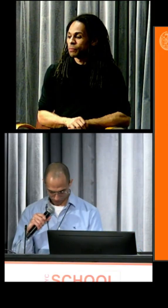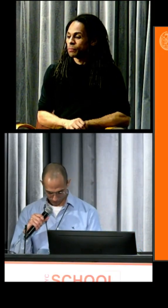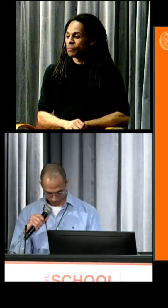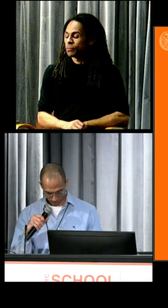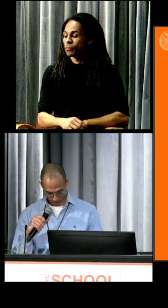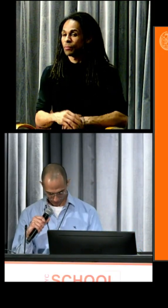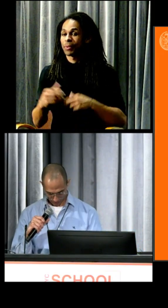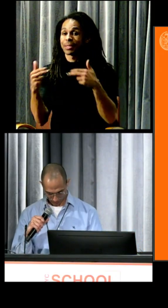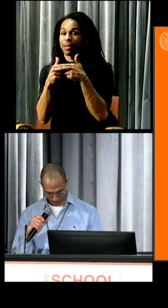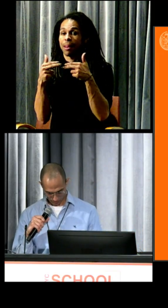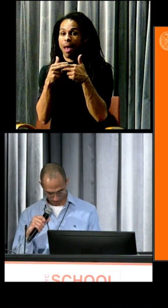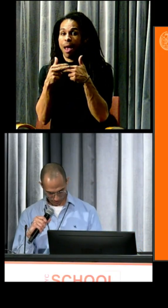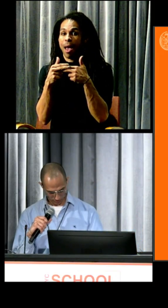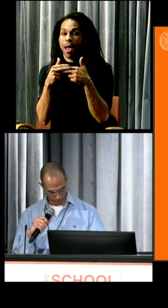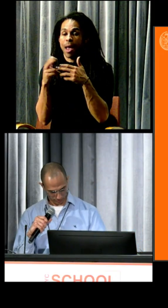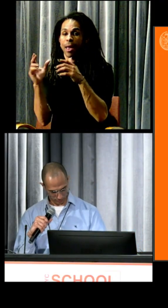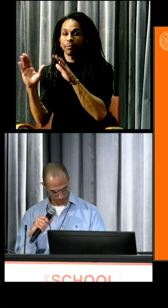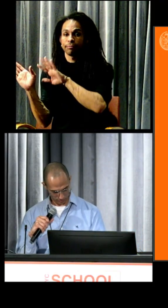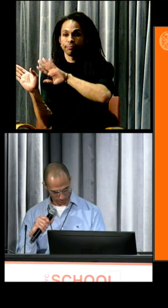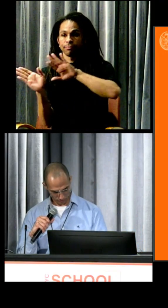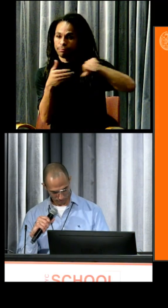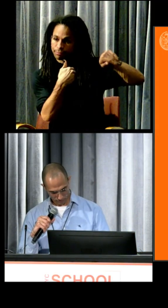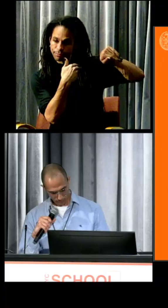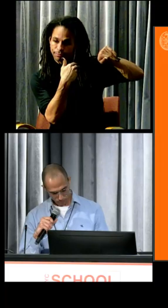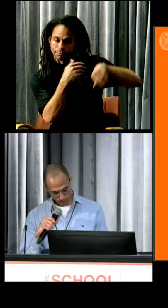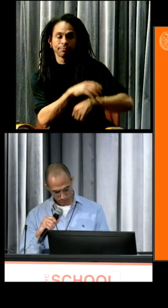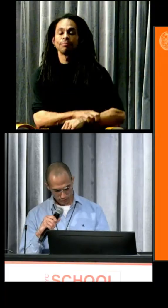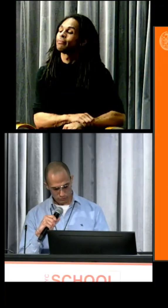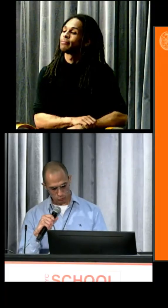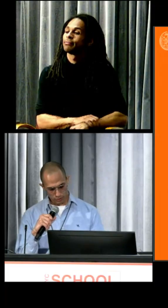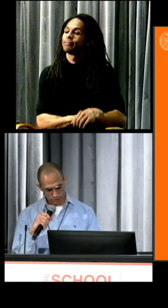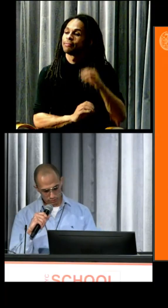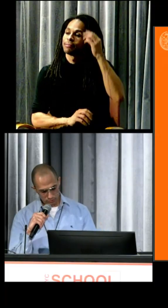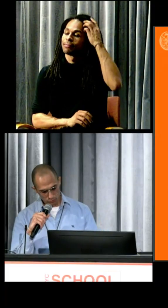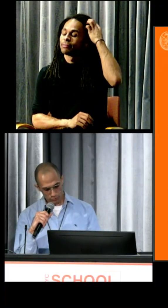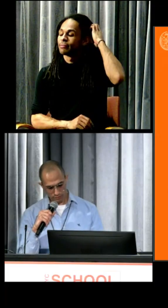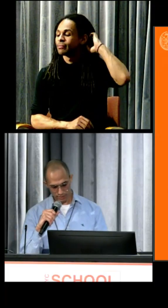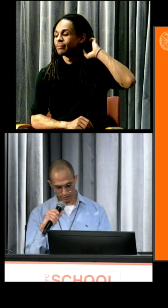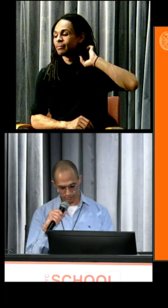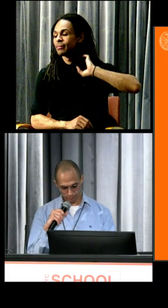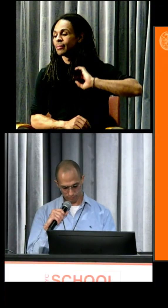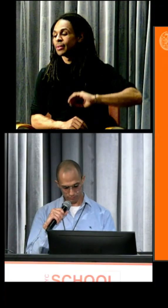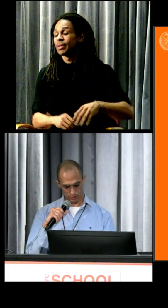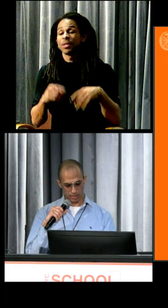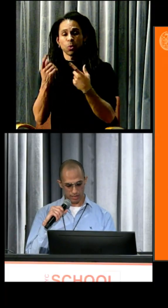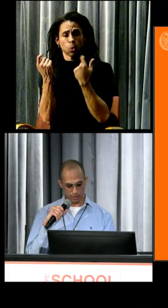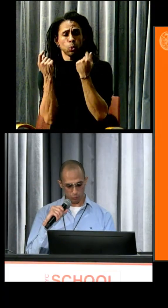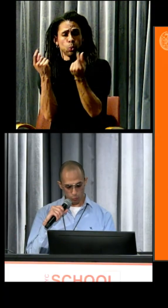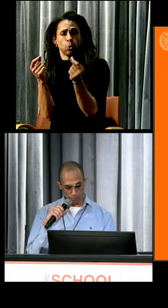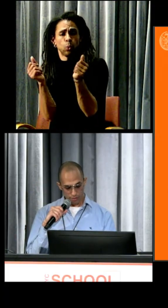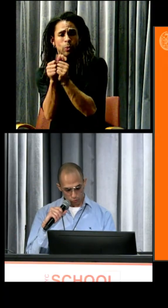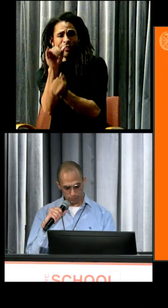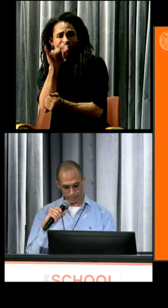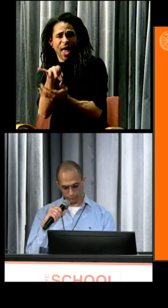So when people walk up, they see like, oh, this is a urban center that is on the water, and there's a